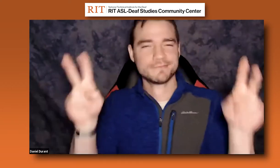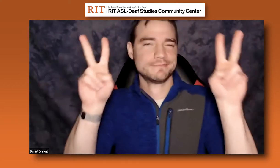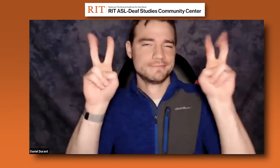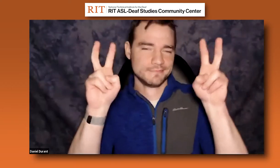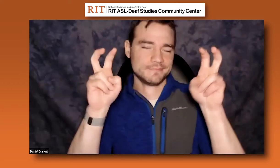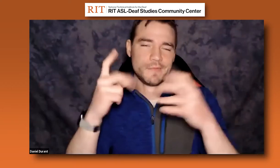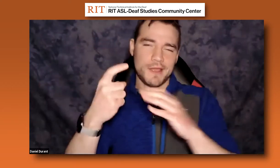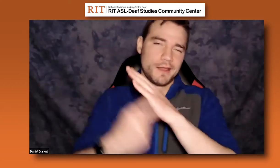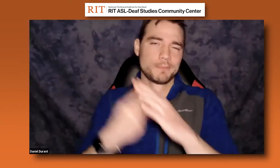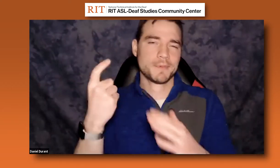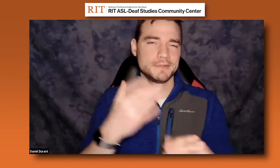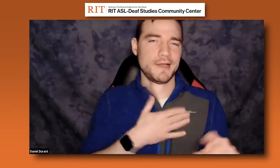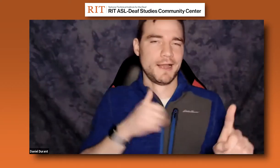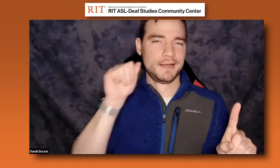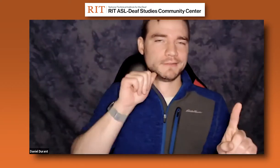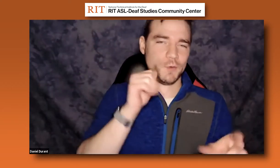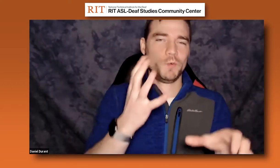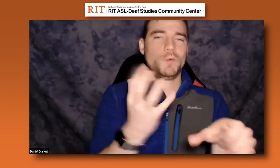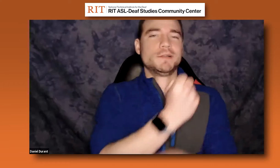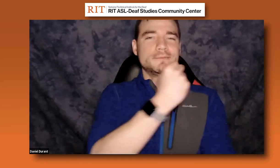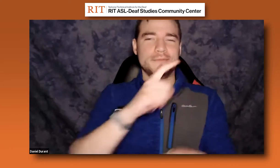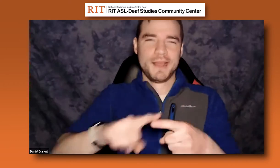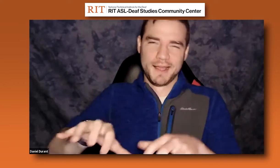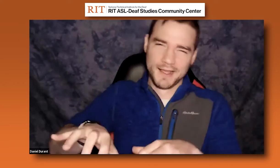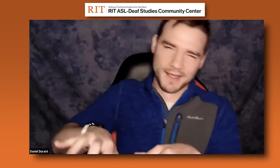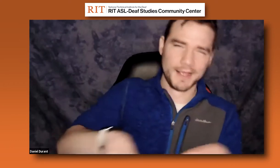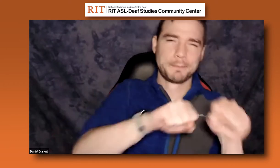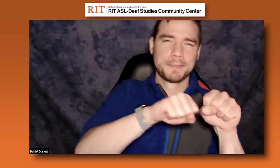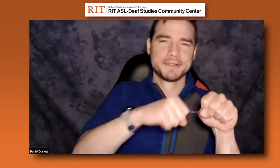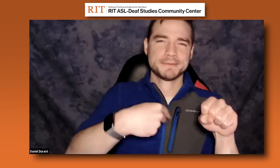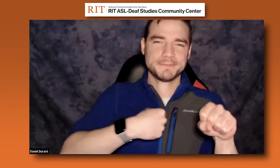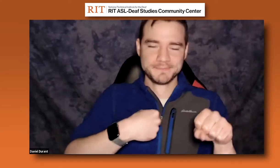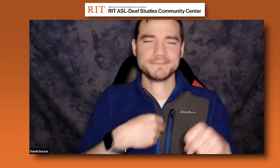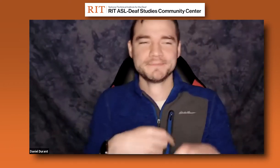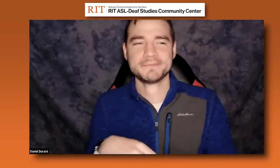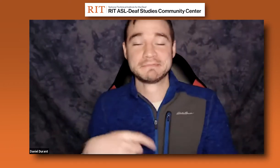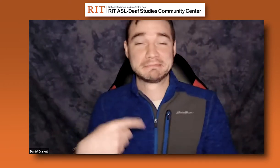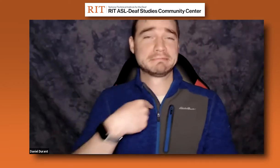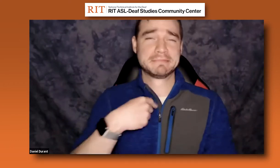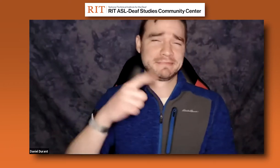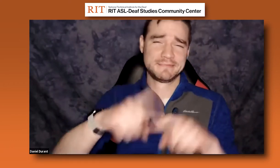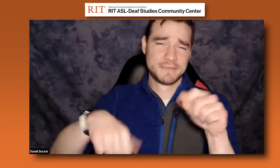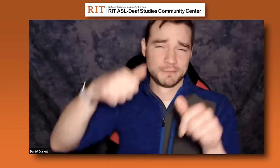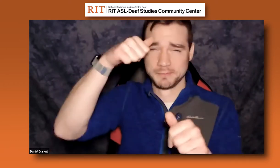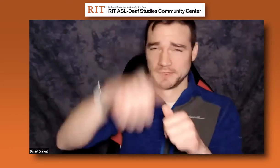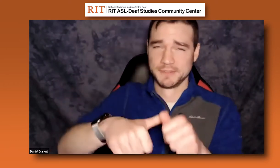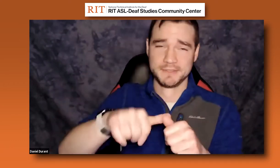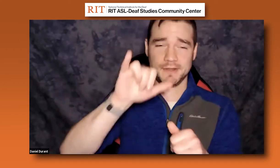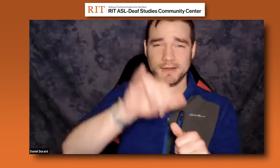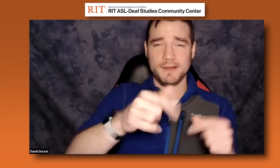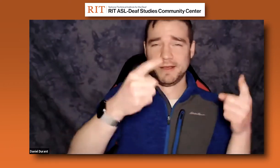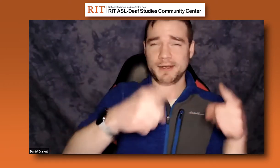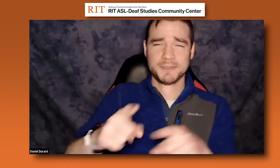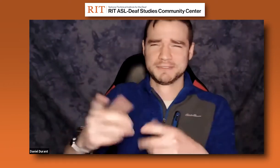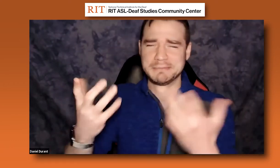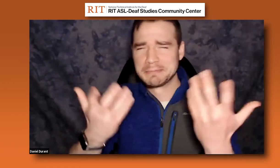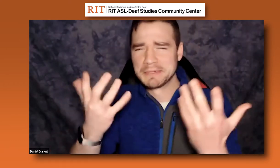so basically, my aunt got automatic custody of me and adopted me. Now, I don't remember all of this.